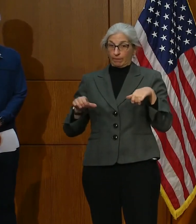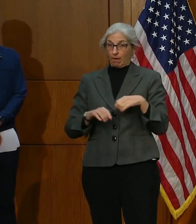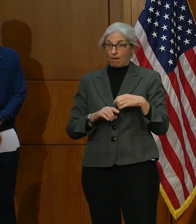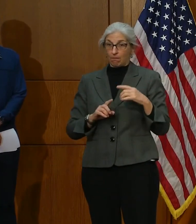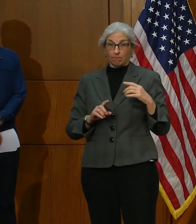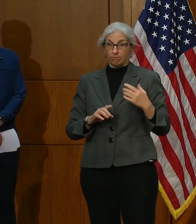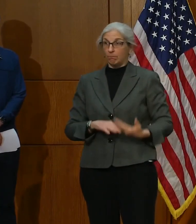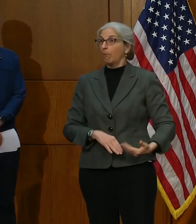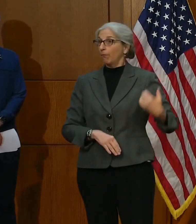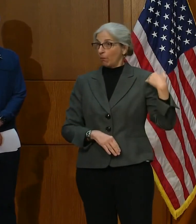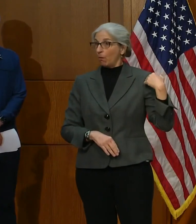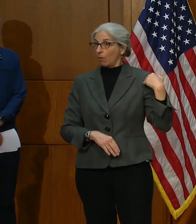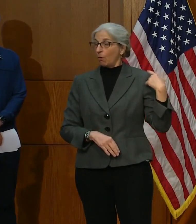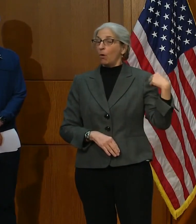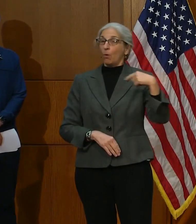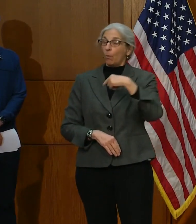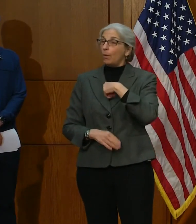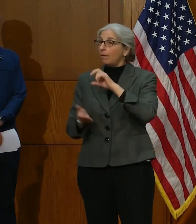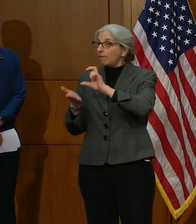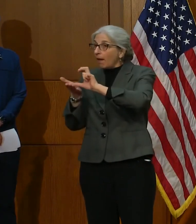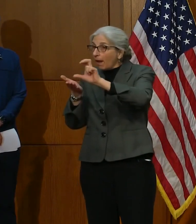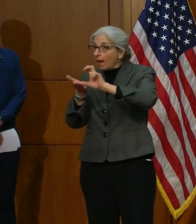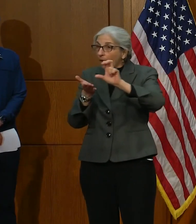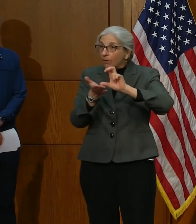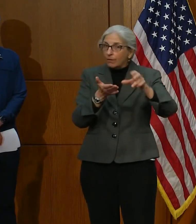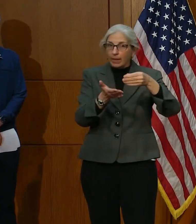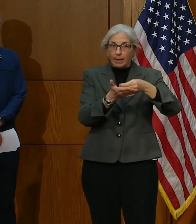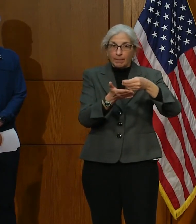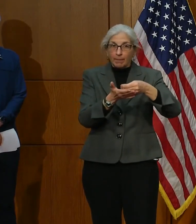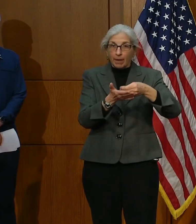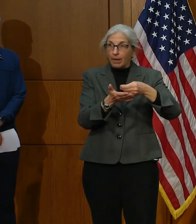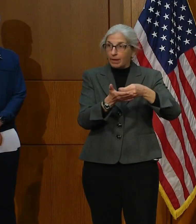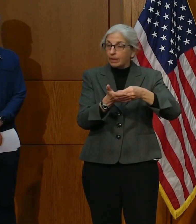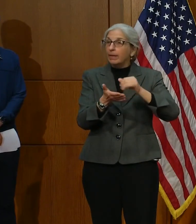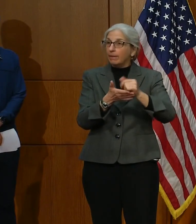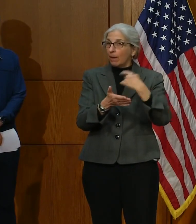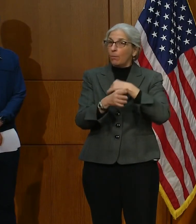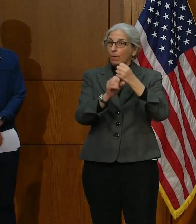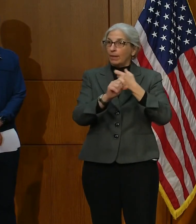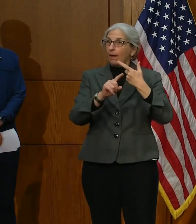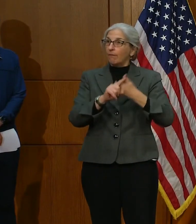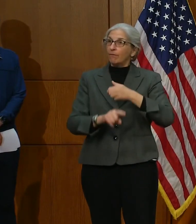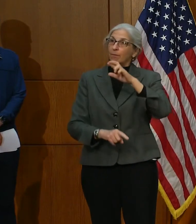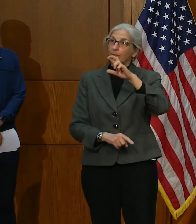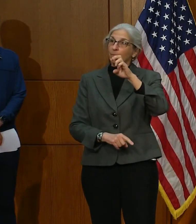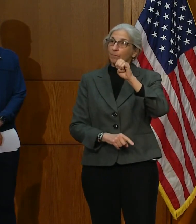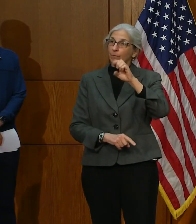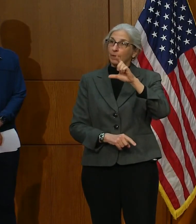KNOW, THERE'S CERTAIN THINGS THAT WE HAVE BEEN ABLE TO DO IN THE PAST OF ALLAH GATING, ALLOCATING RATHER, THE FUNDING